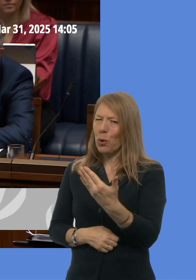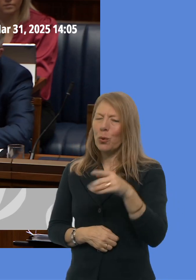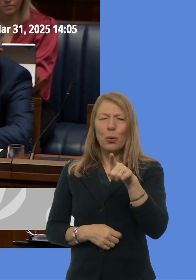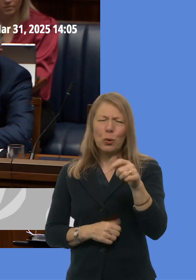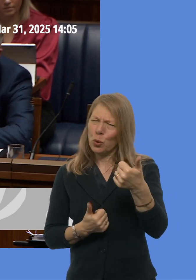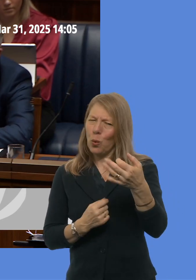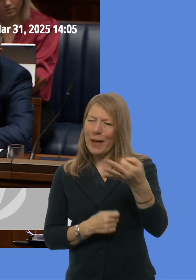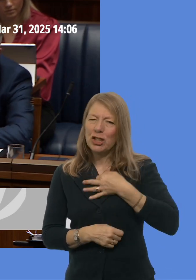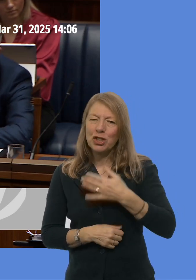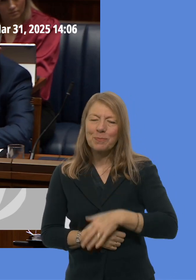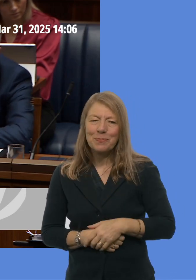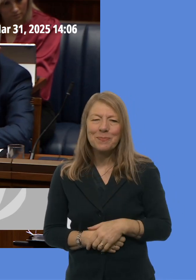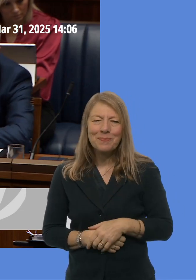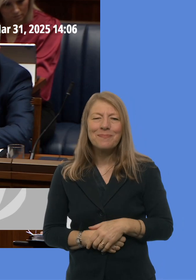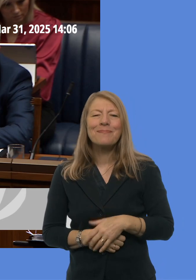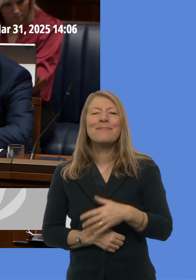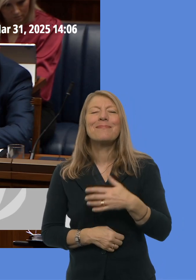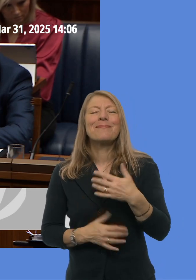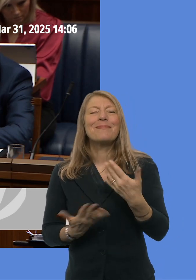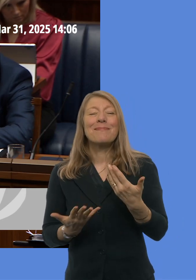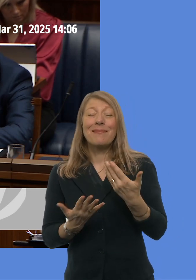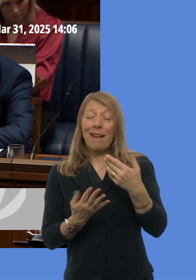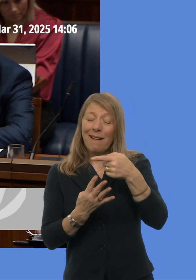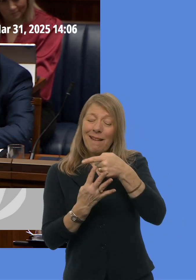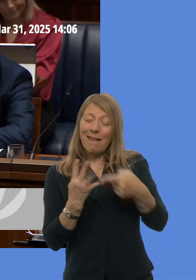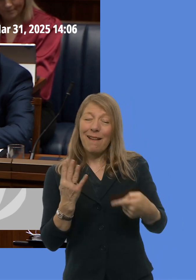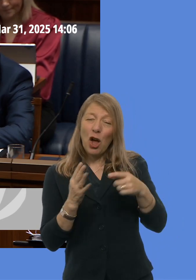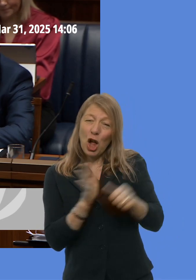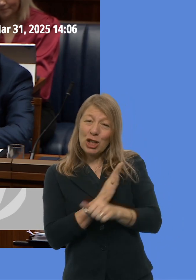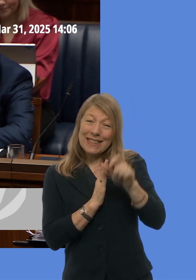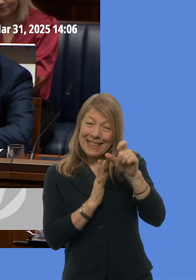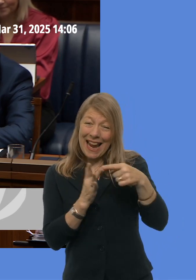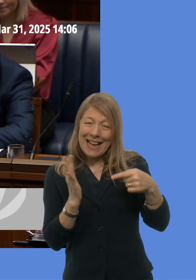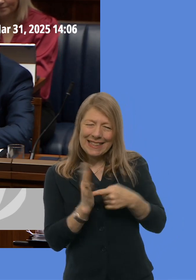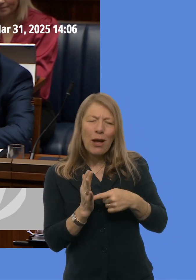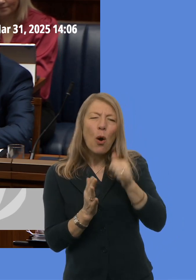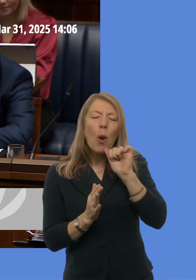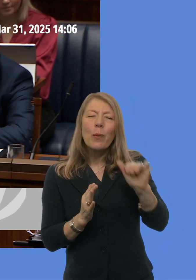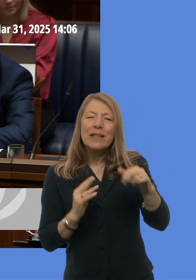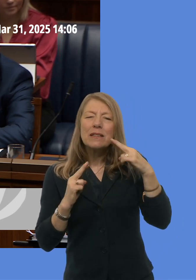I have highlighted some of the sentiment surveys that we do, from those who partake initially